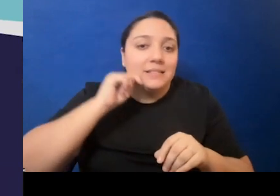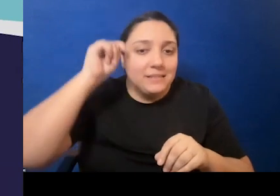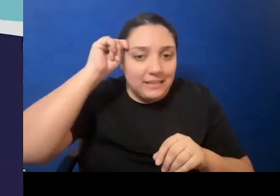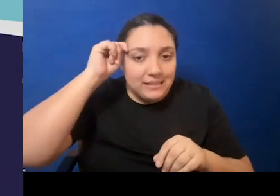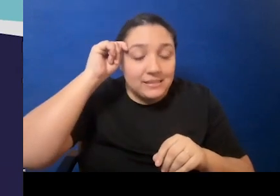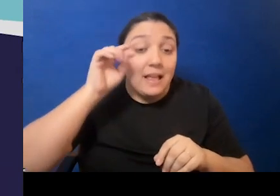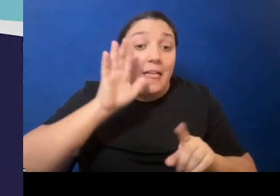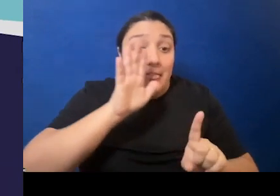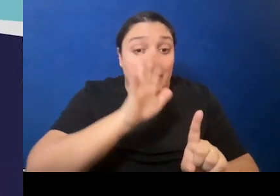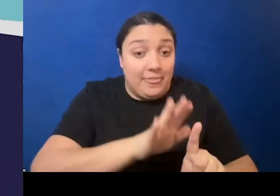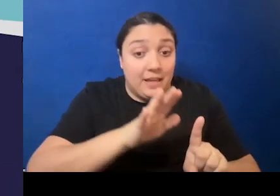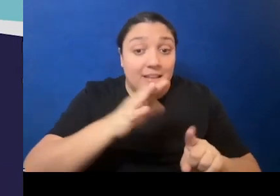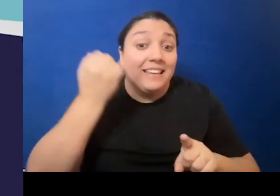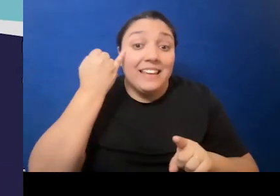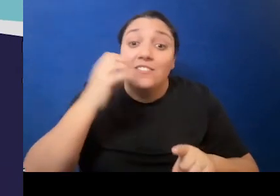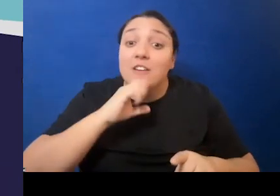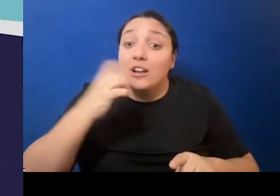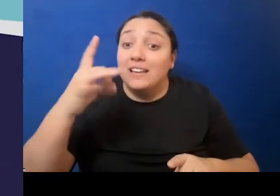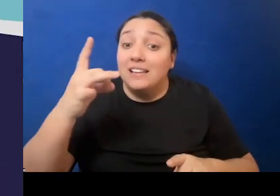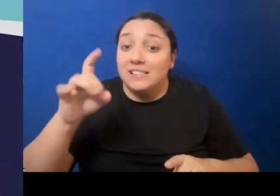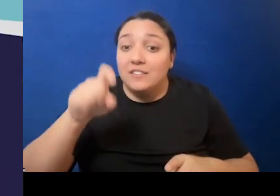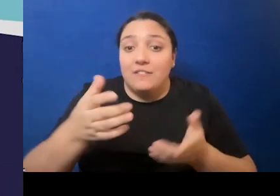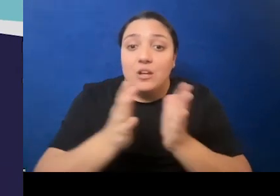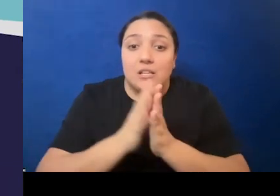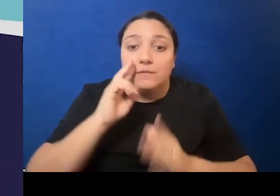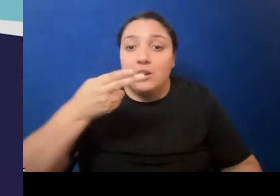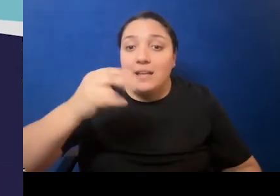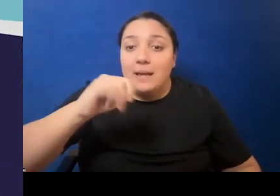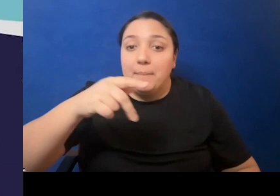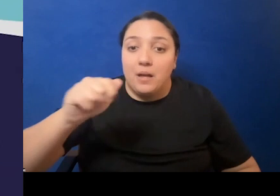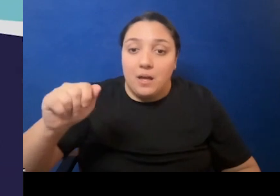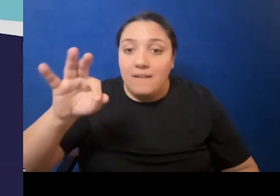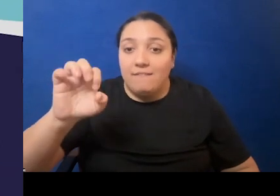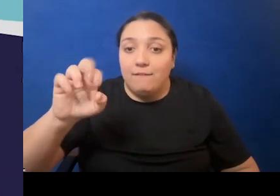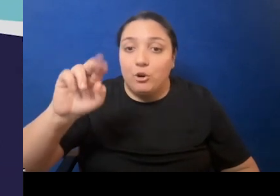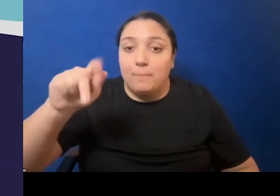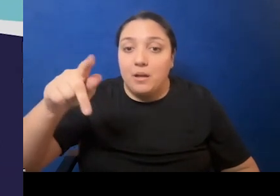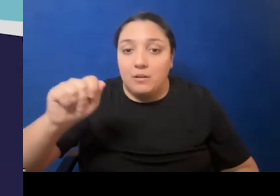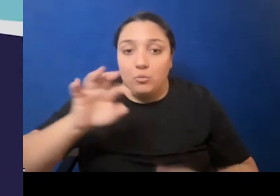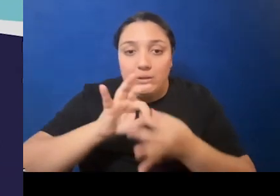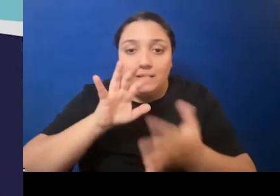TO KNOW AT AGE IS CHILD IS AN ADULT. AND GOOD TRANSITION PLANNING WAS